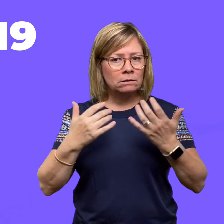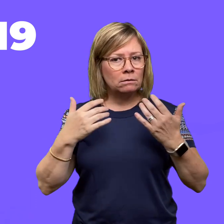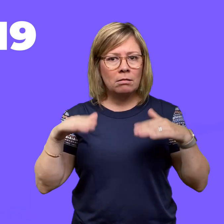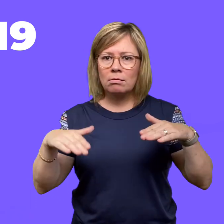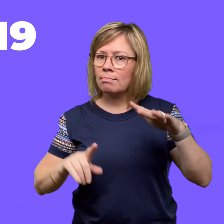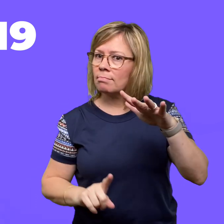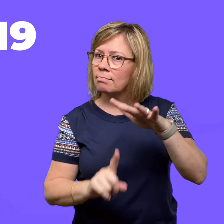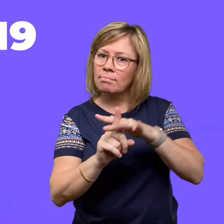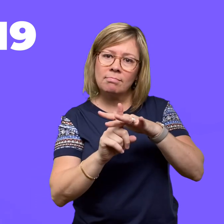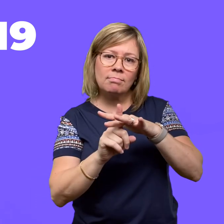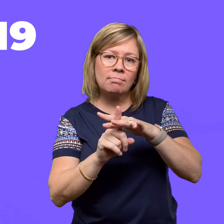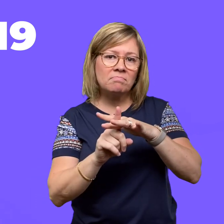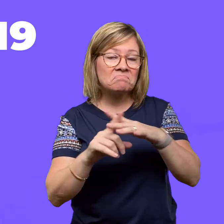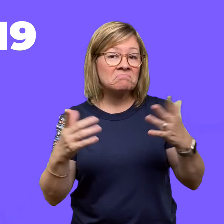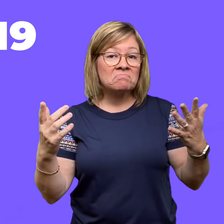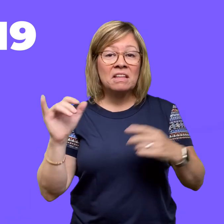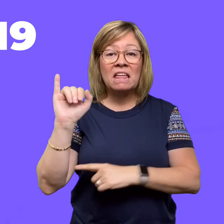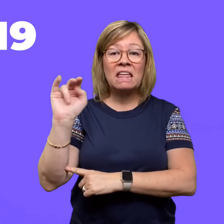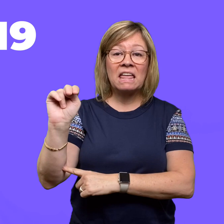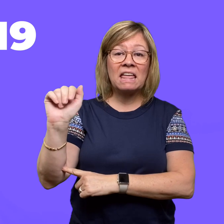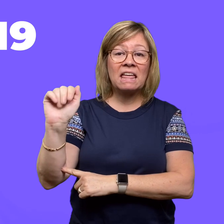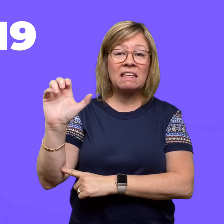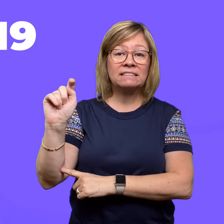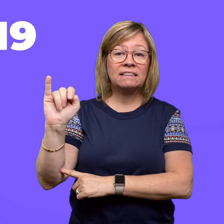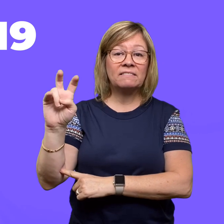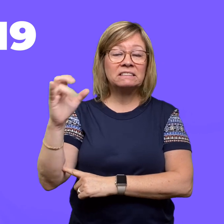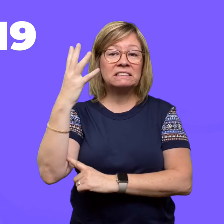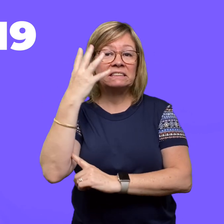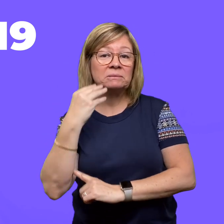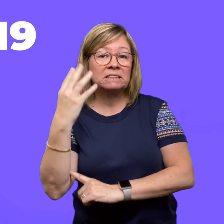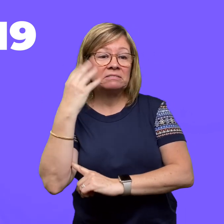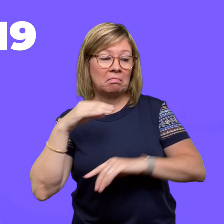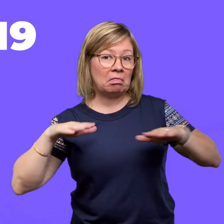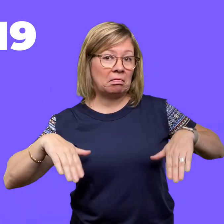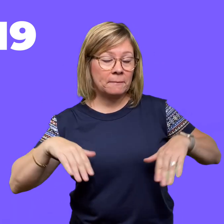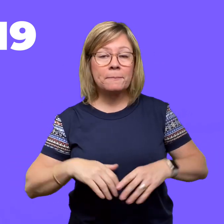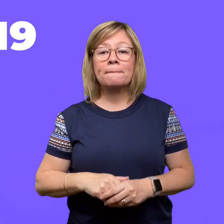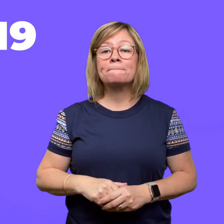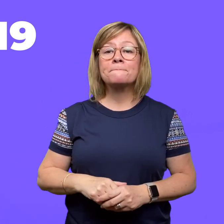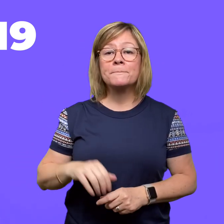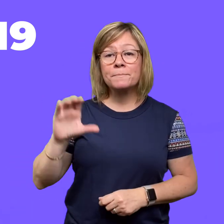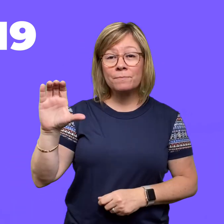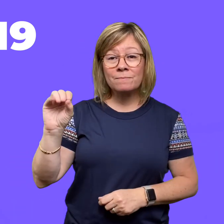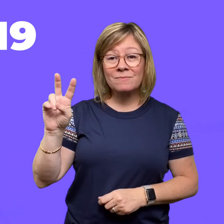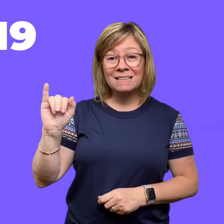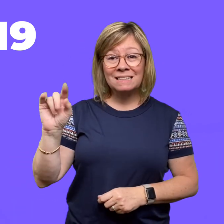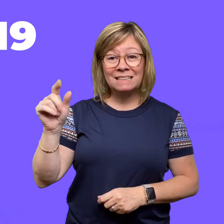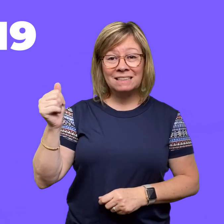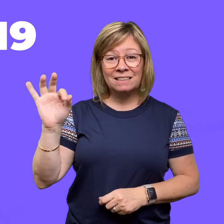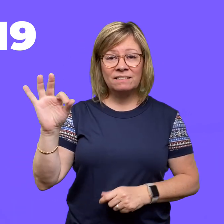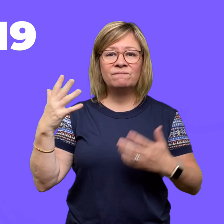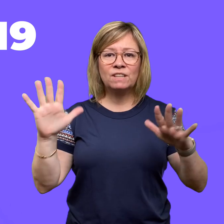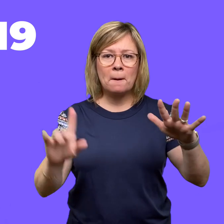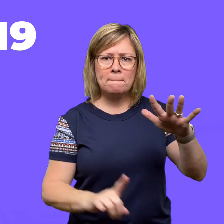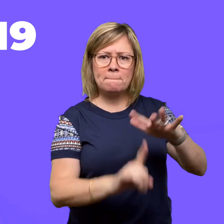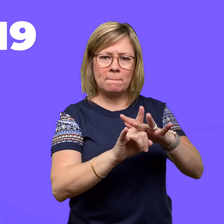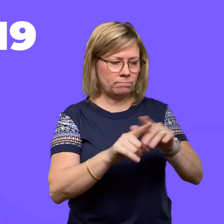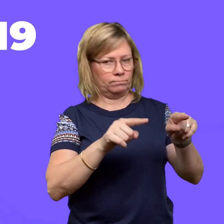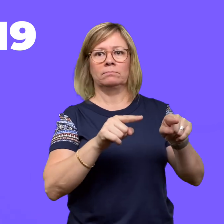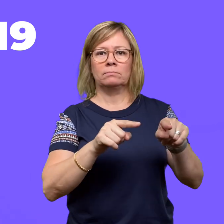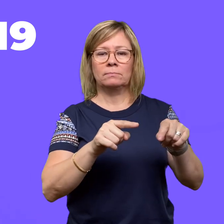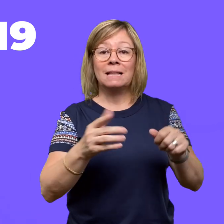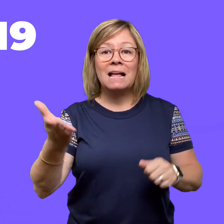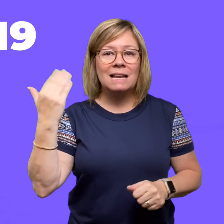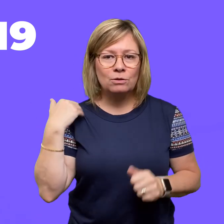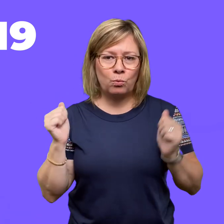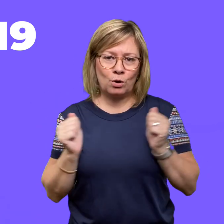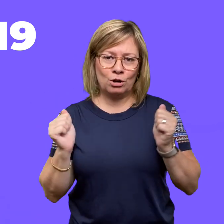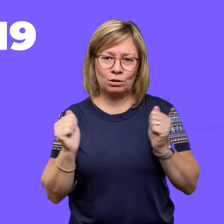others are inactive or dormant. Covid-19 is a virus that surfaced this past